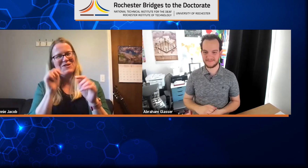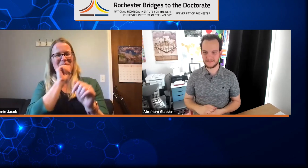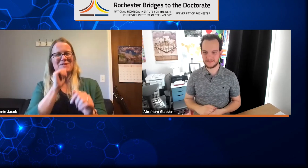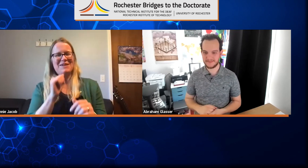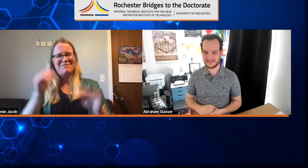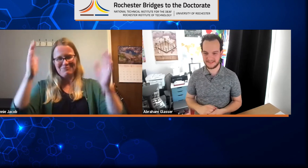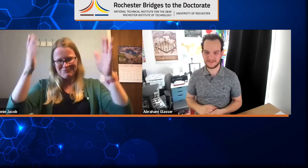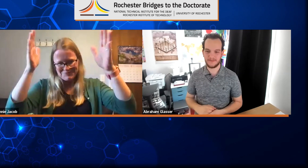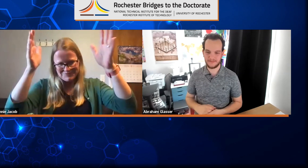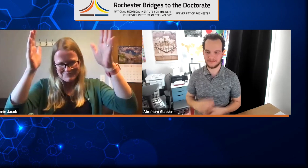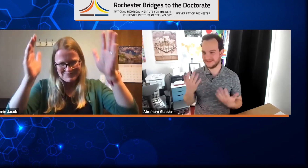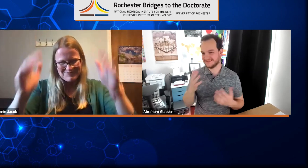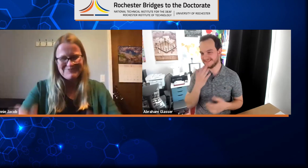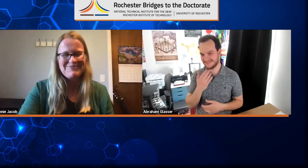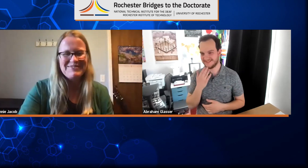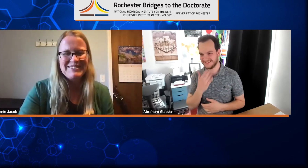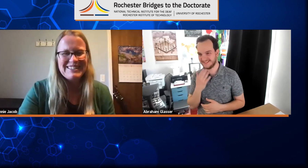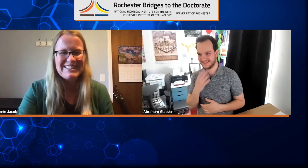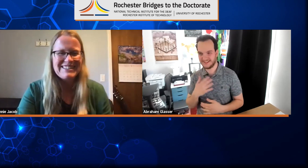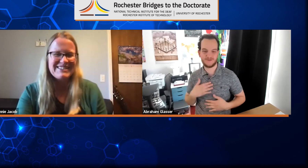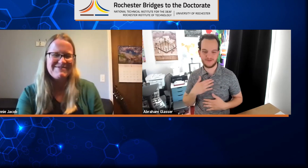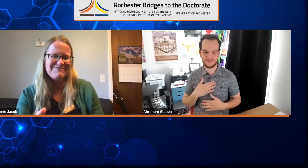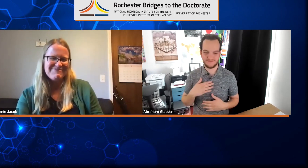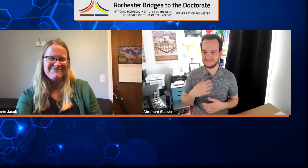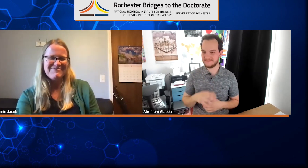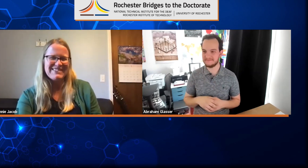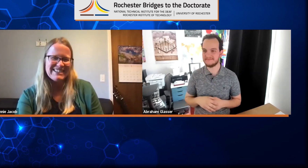So, everyone, round of applause for Abraham. Thank you.